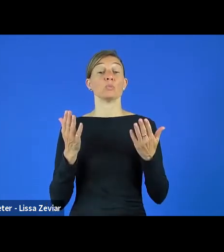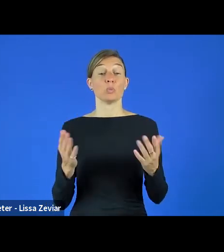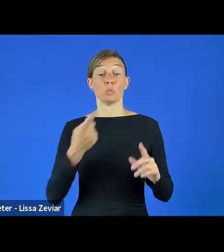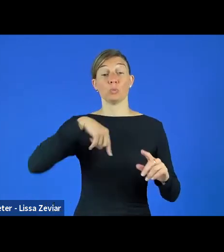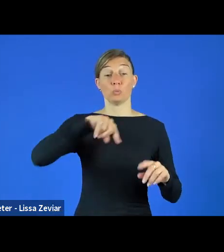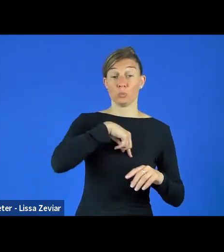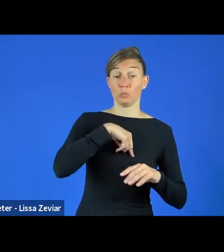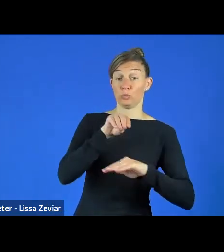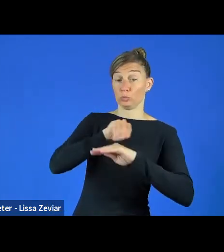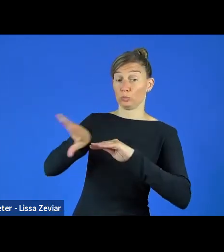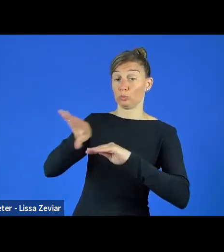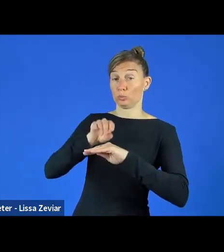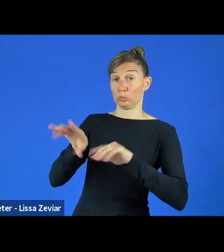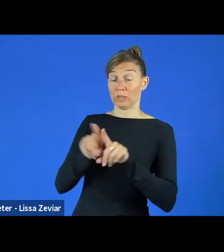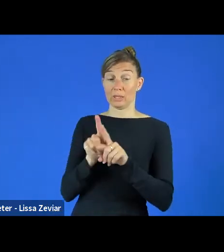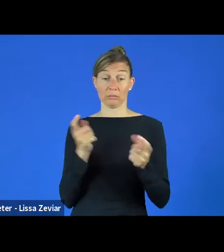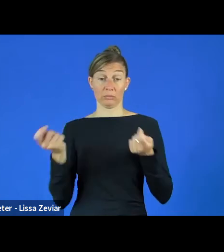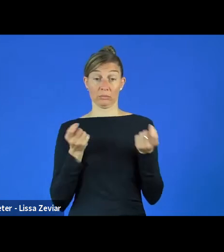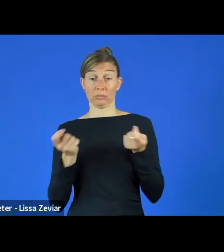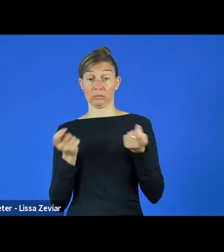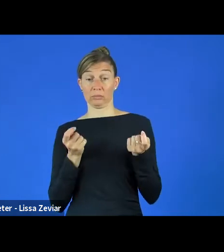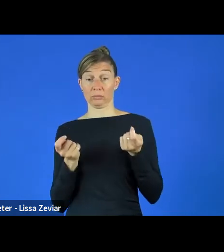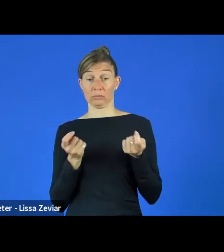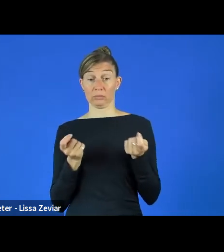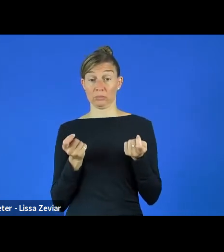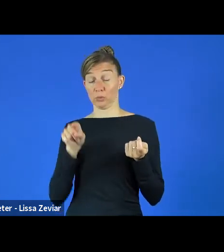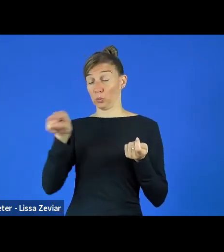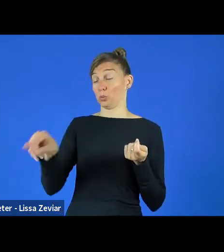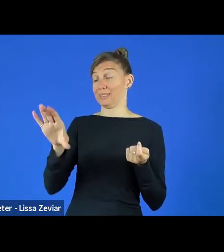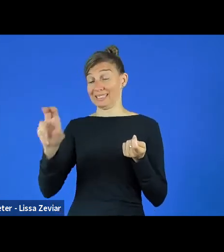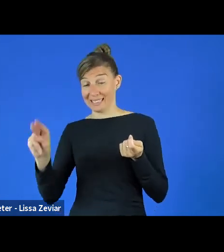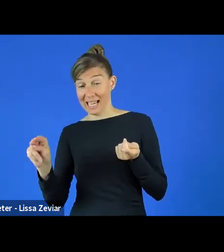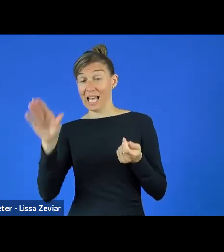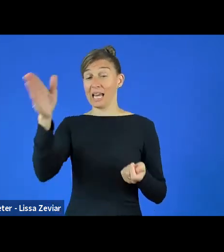we advise on political and strategic matters on accessibility.